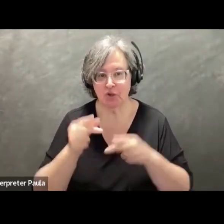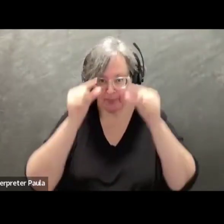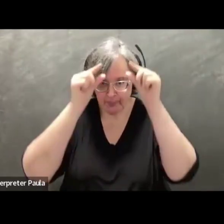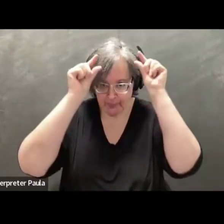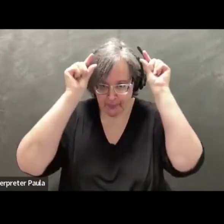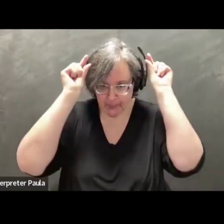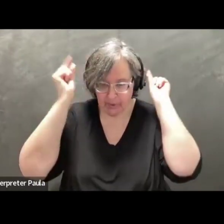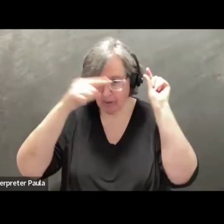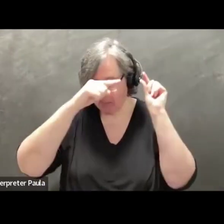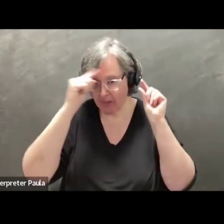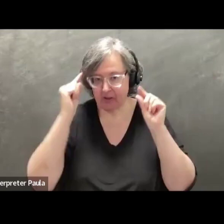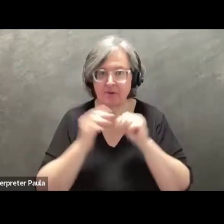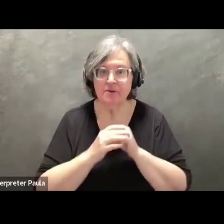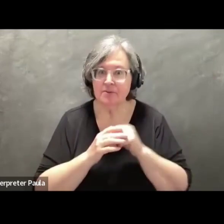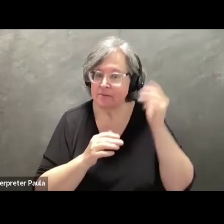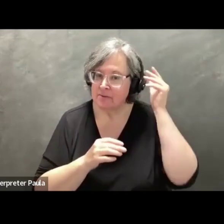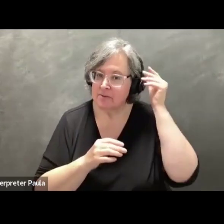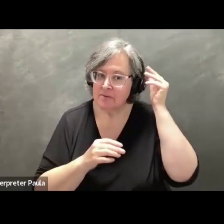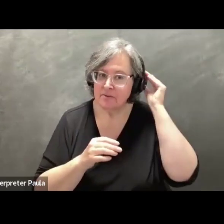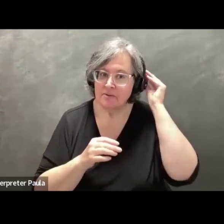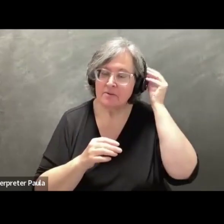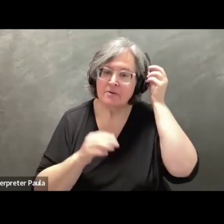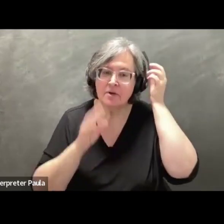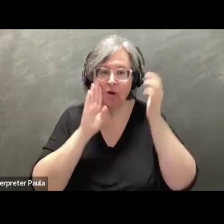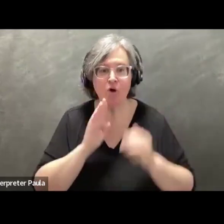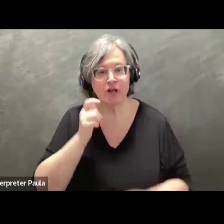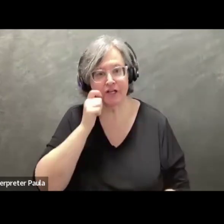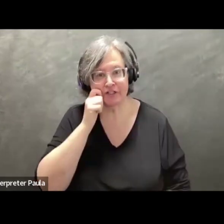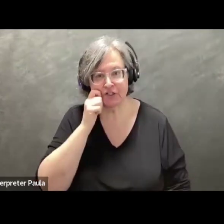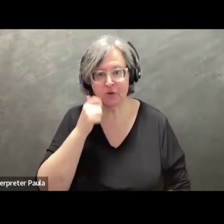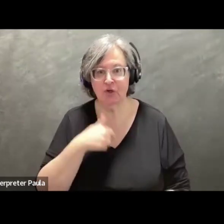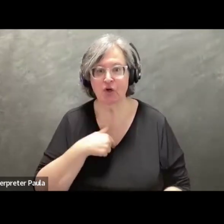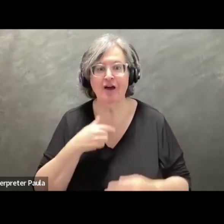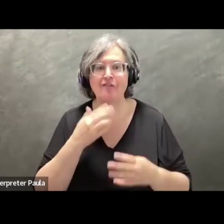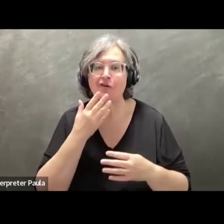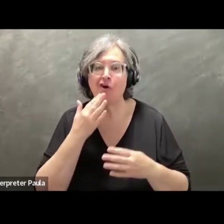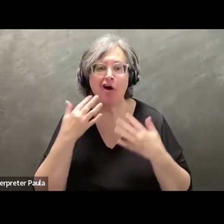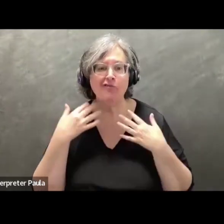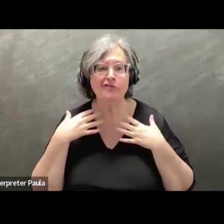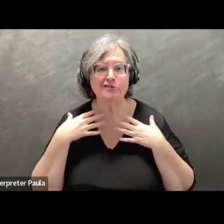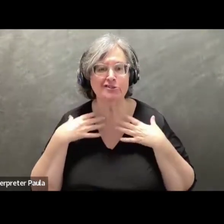short hair, brown skin, and I'm wearing a colorful shirt. In the